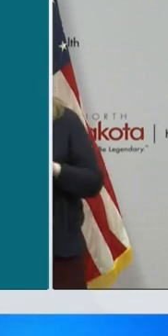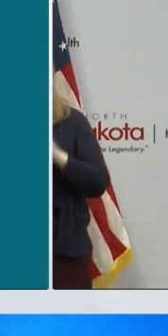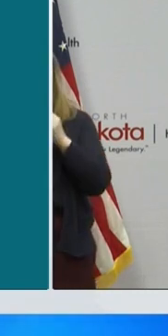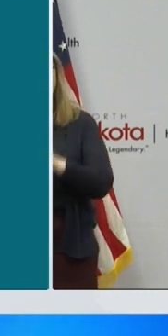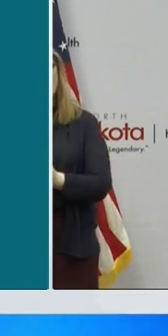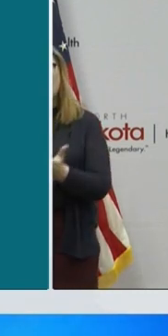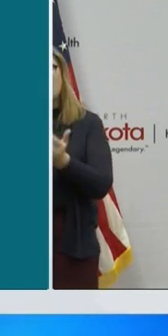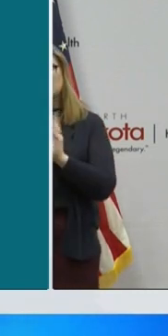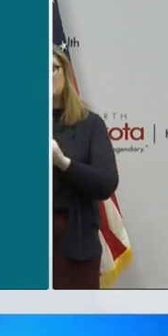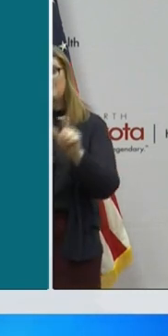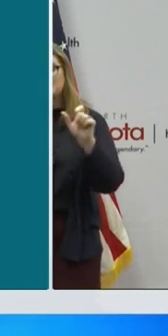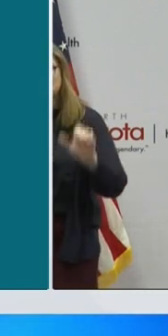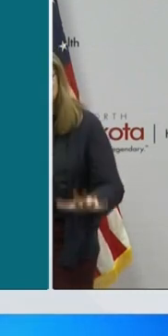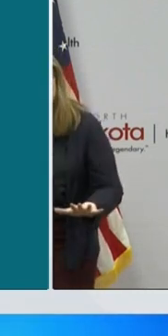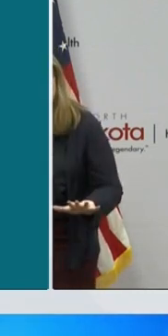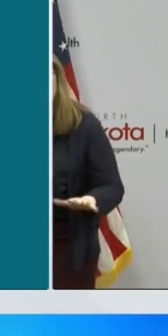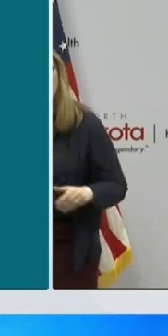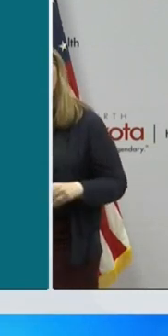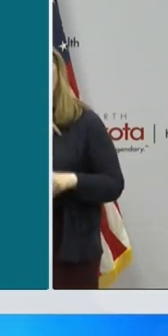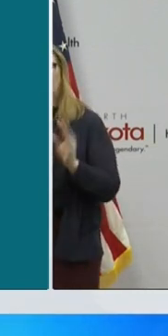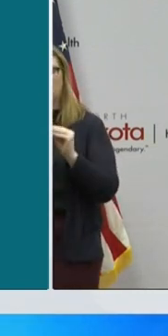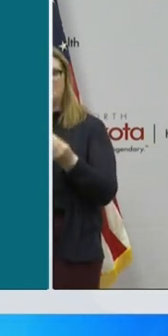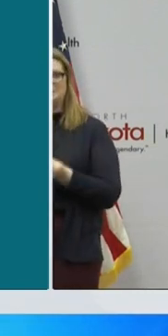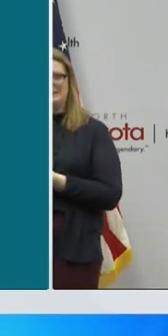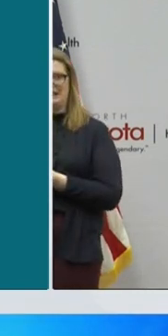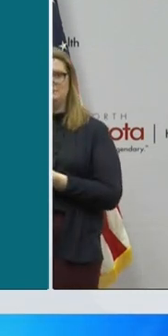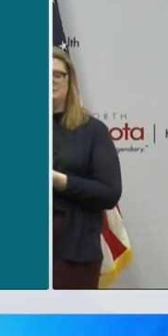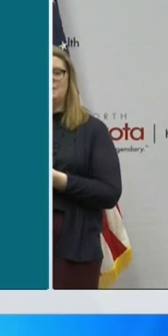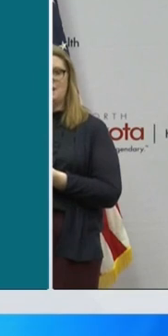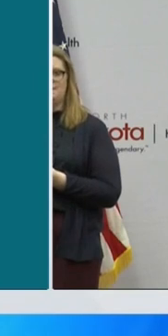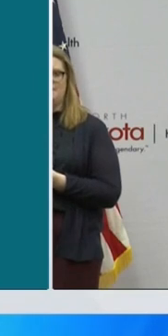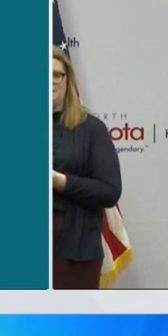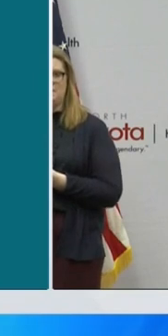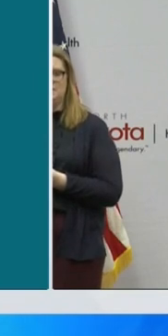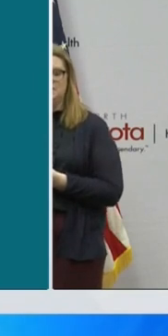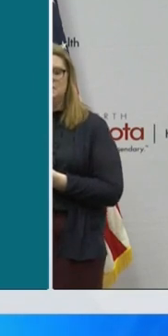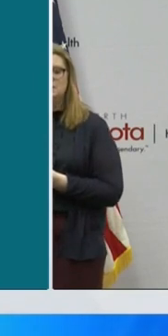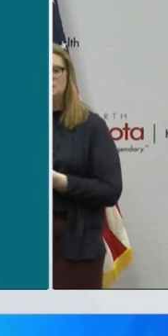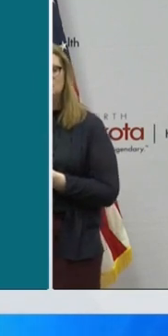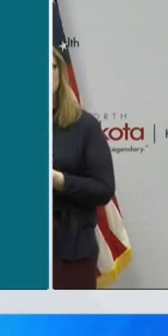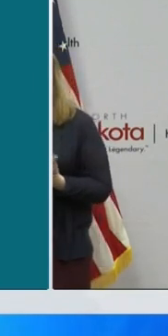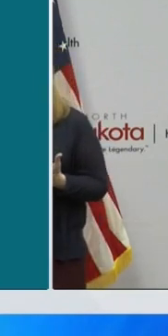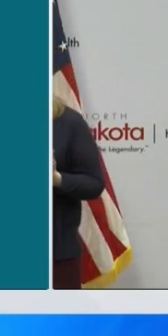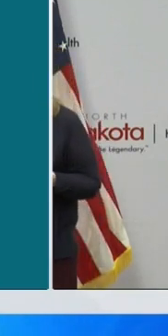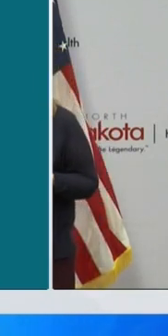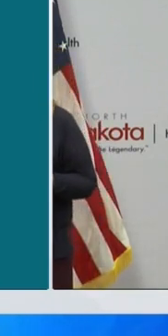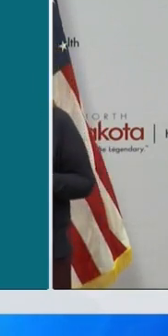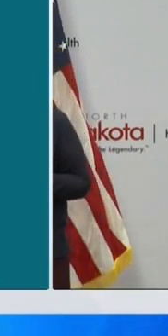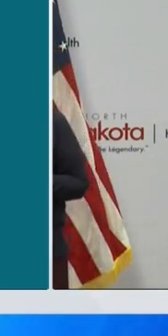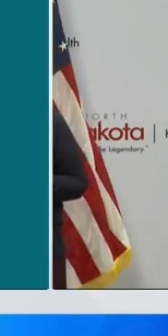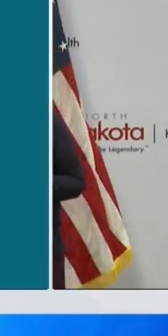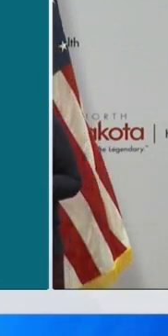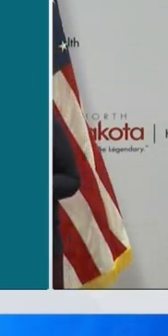NORTH DAKOTA IS TESTING MORE THAN ANY OF THEM, BECAUSE WE REMAIN NUMBER 10 IN THE NATION